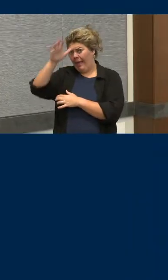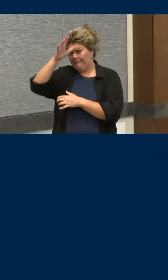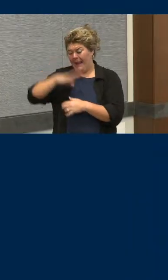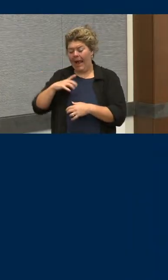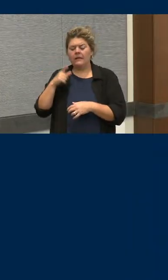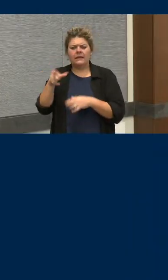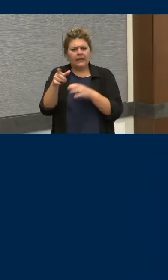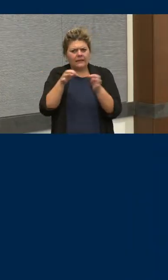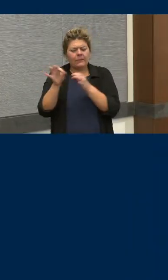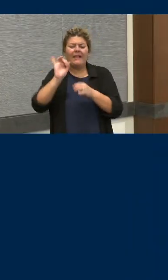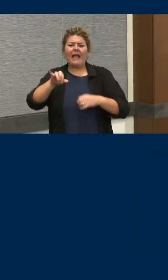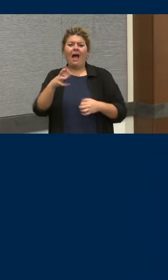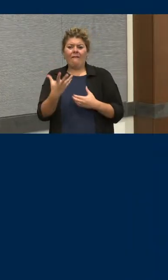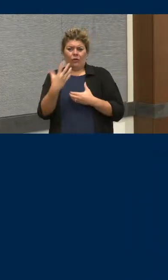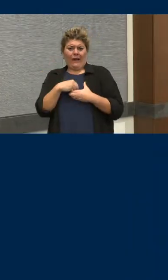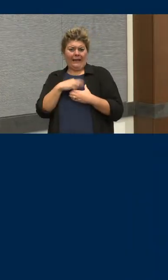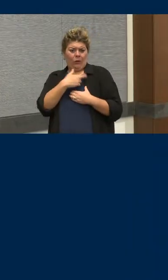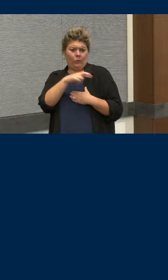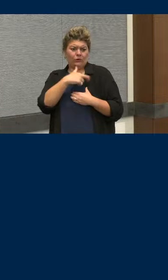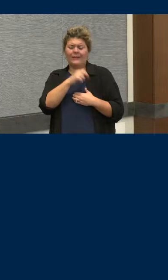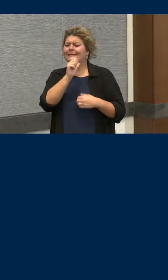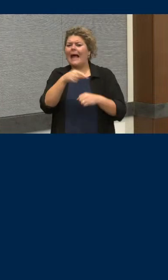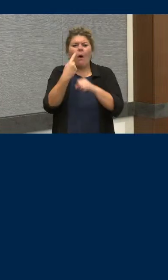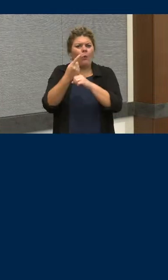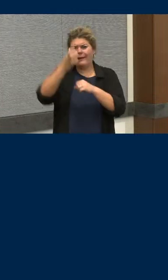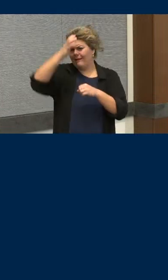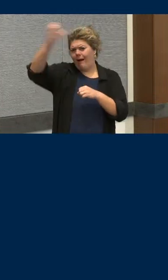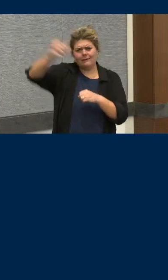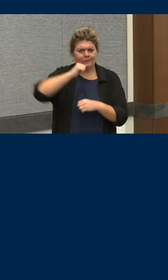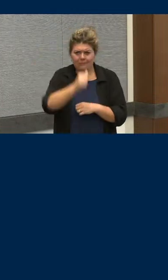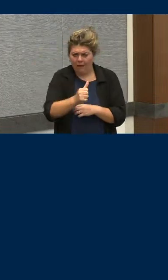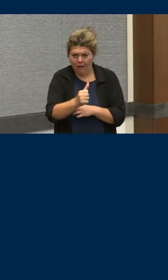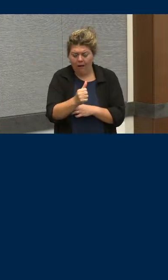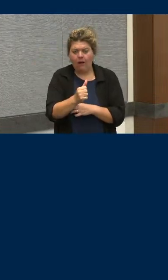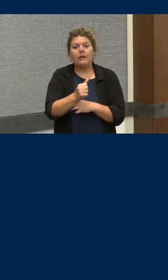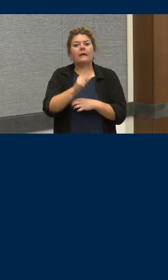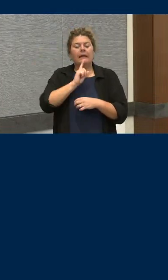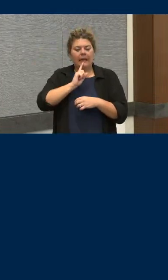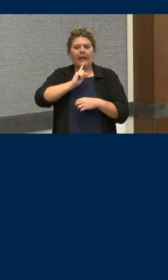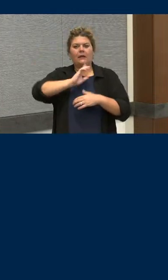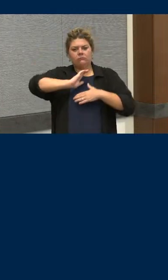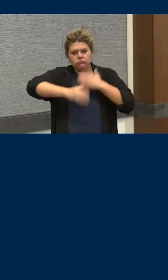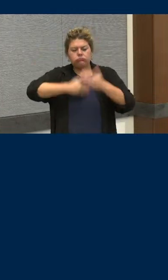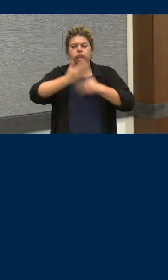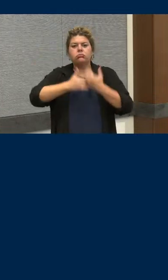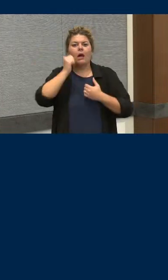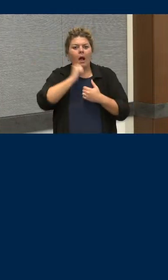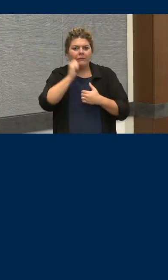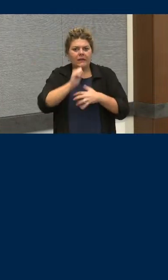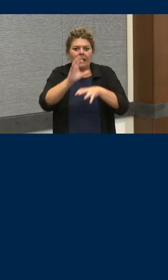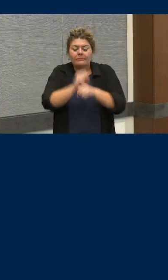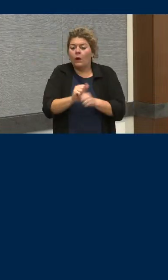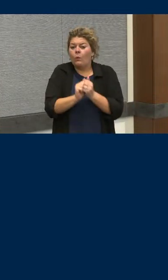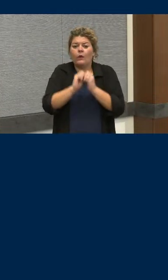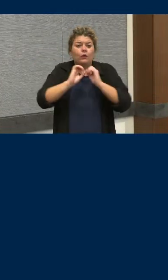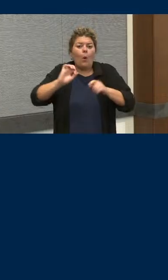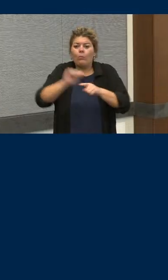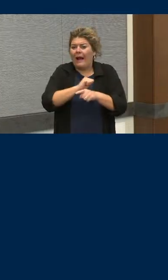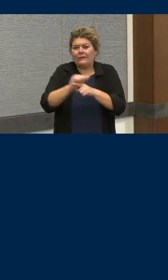a purely conceptual term, a methodological abstraction without any practical utility.